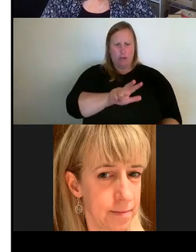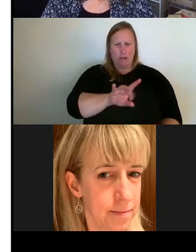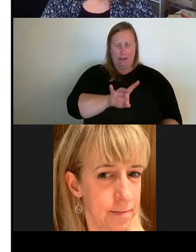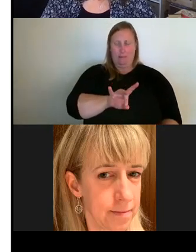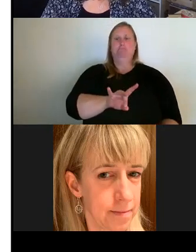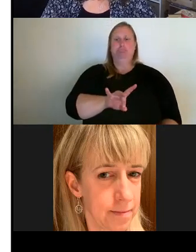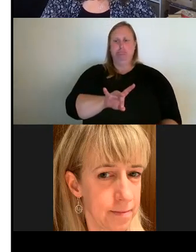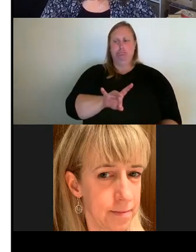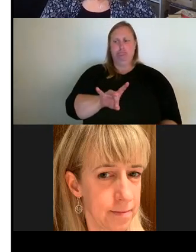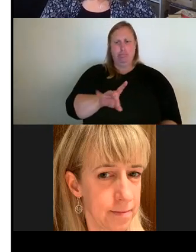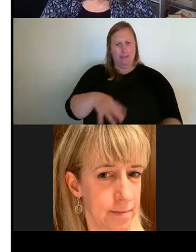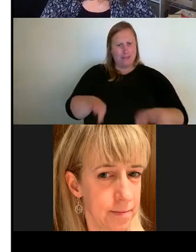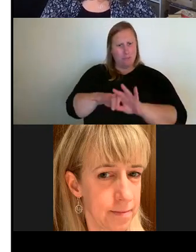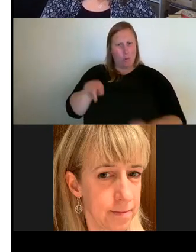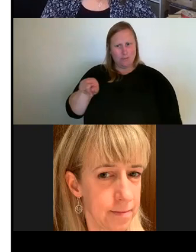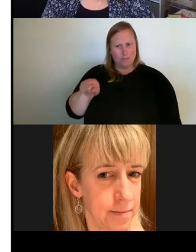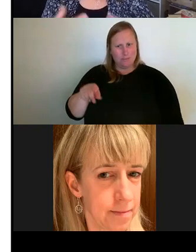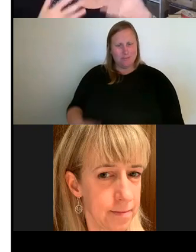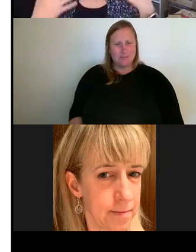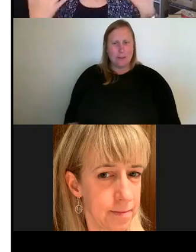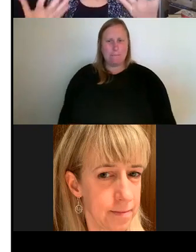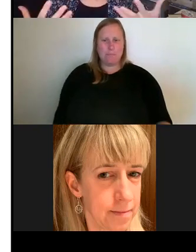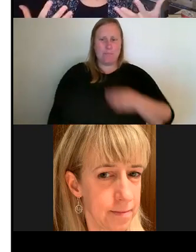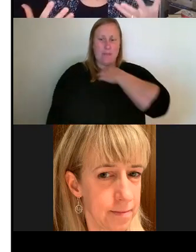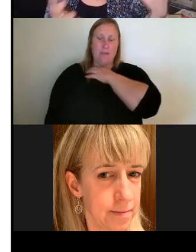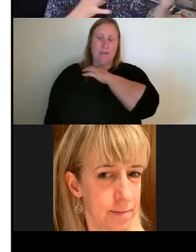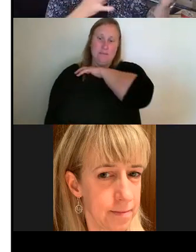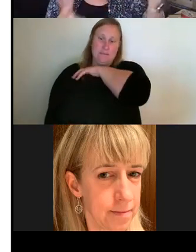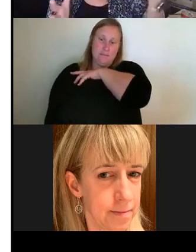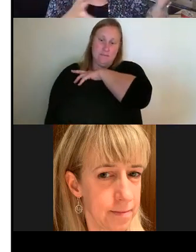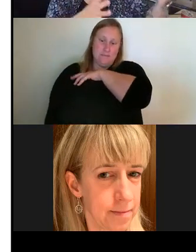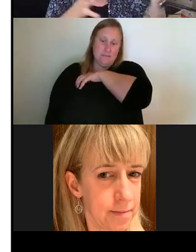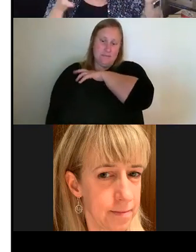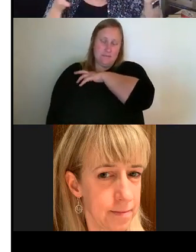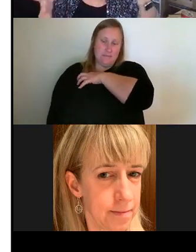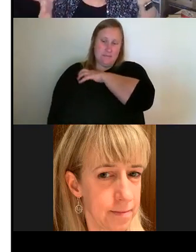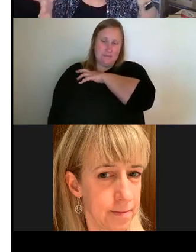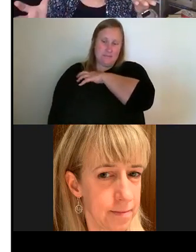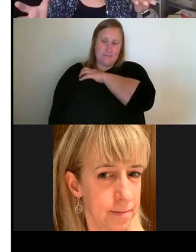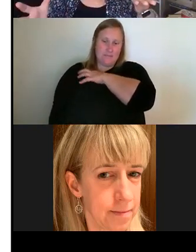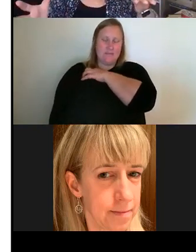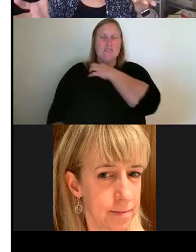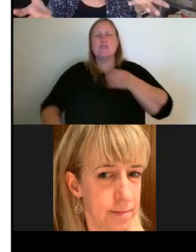You will not pick the perfect font for everyone,